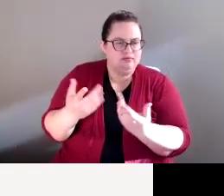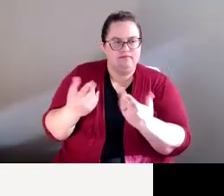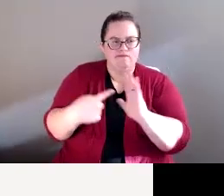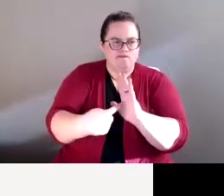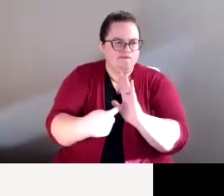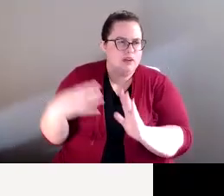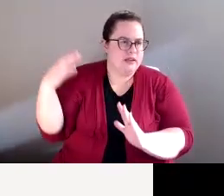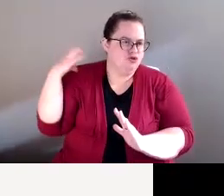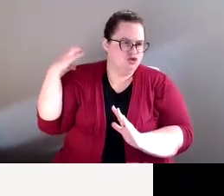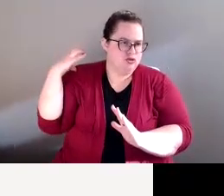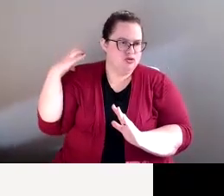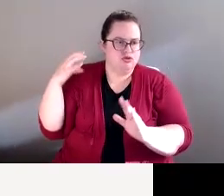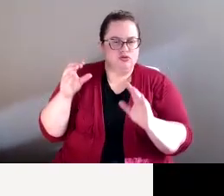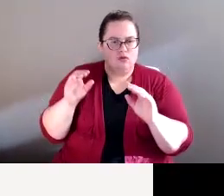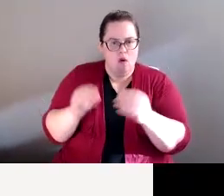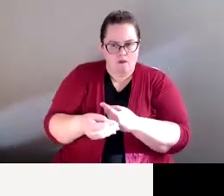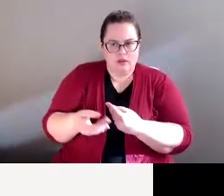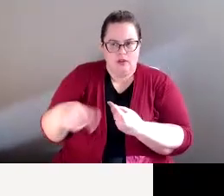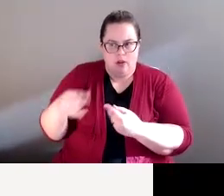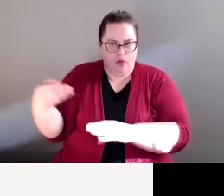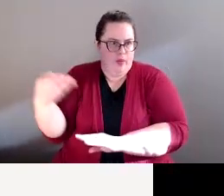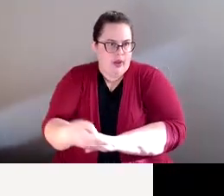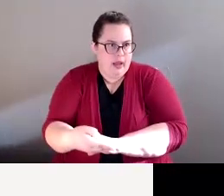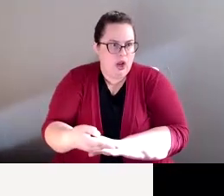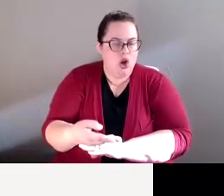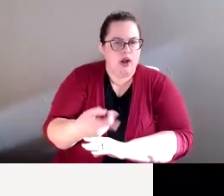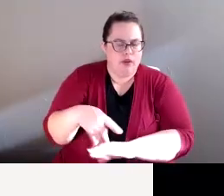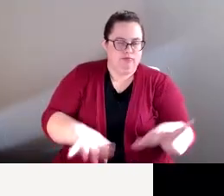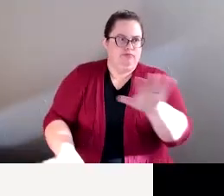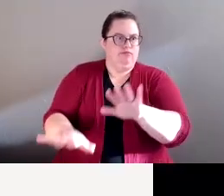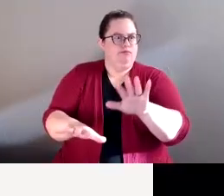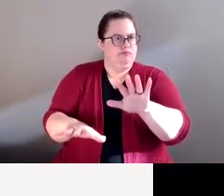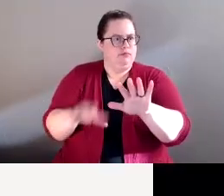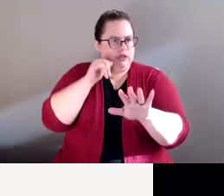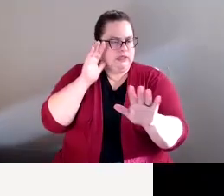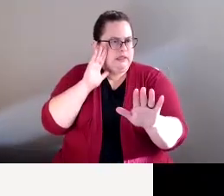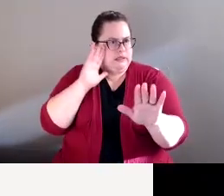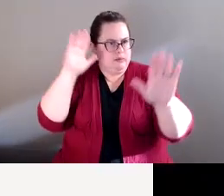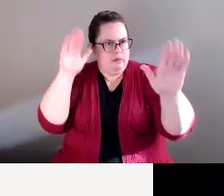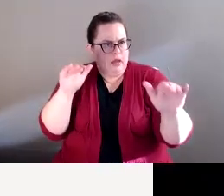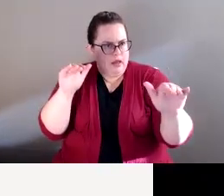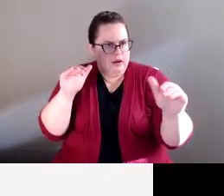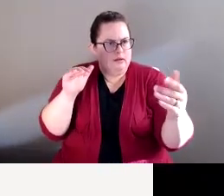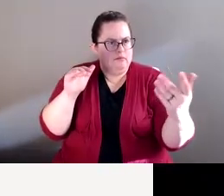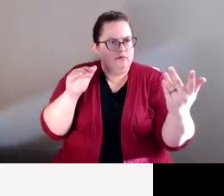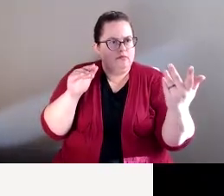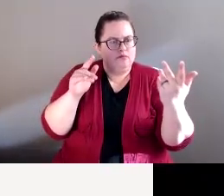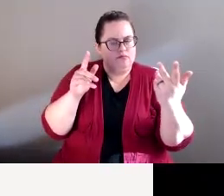and whatnot were attending Instructure and they were sort of caught off guard by Instructure’s announcement,